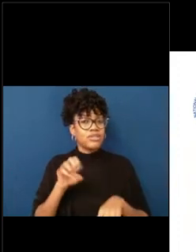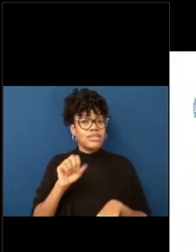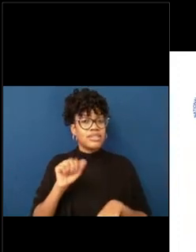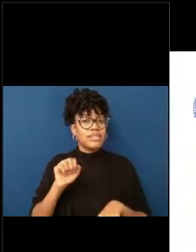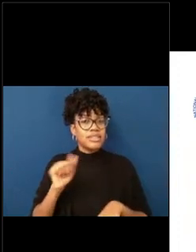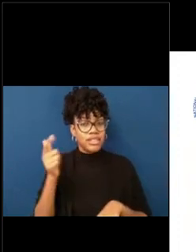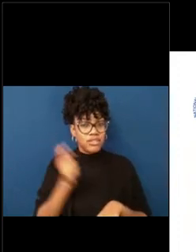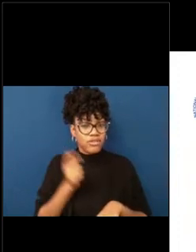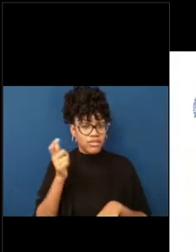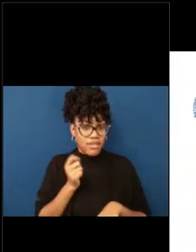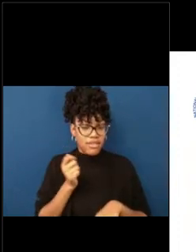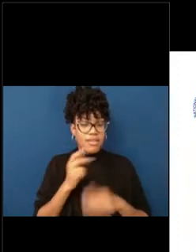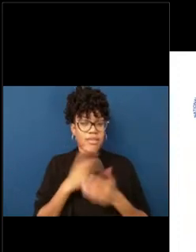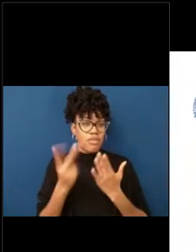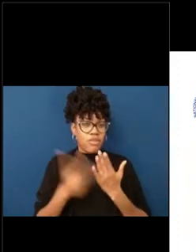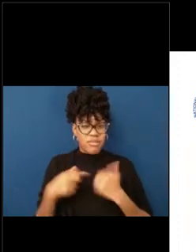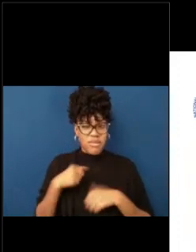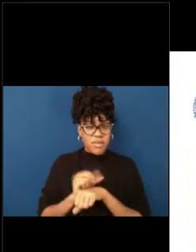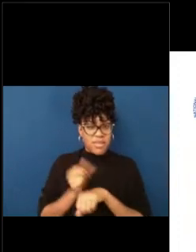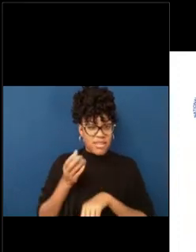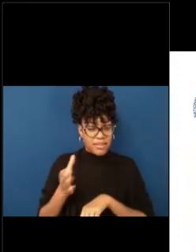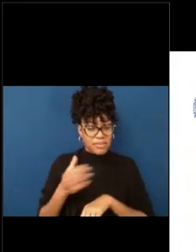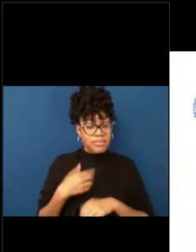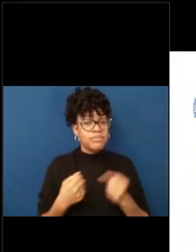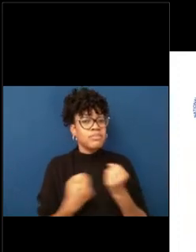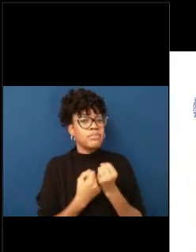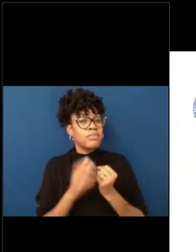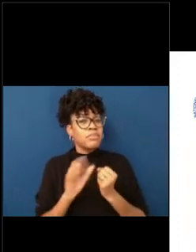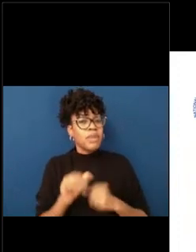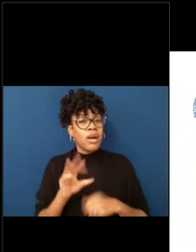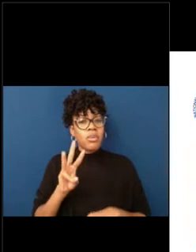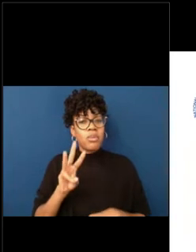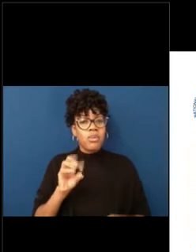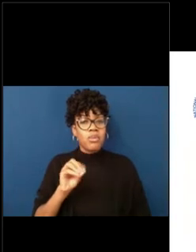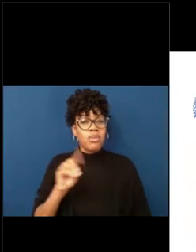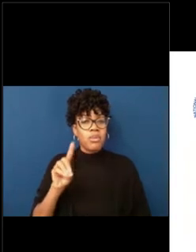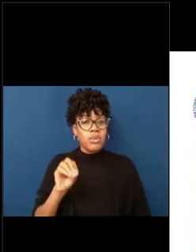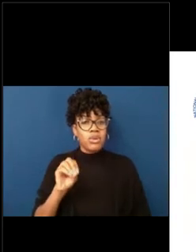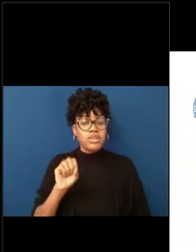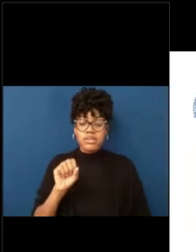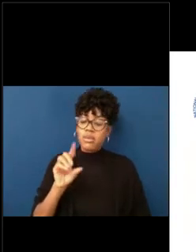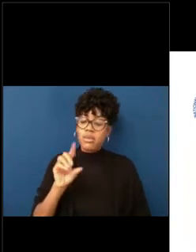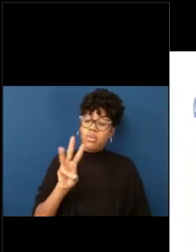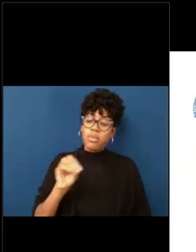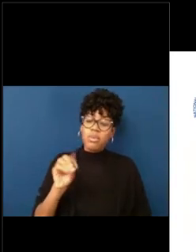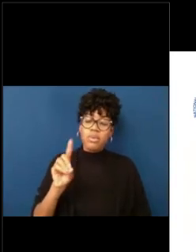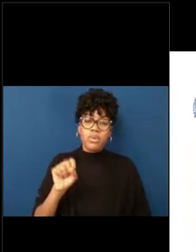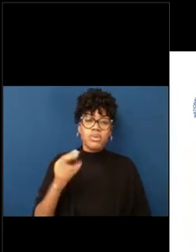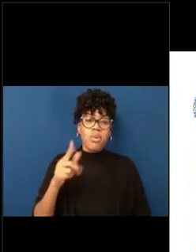And it's supported by Woods Hole Sea Grant and NOAA's Regional Collaboration Network.